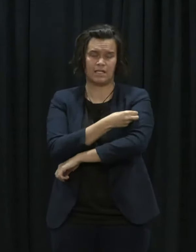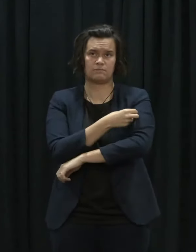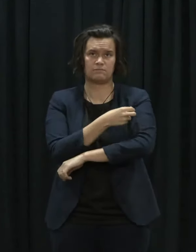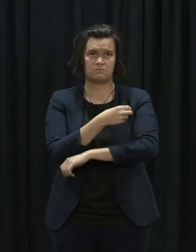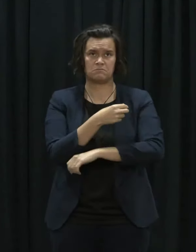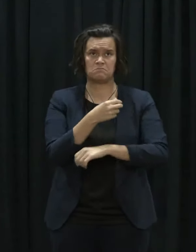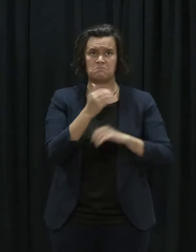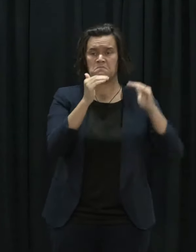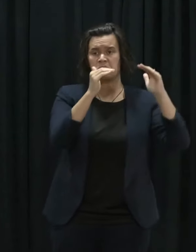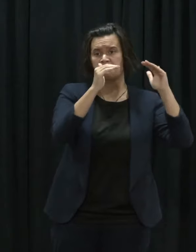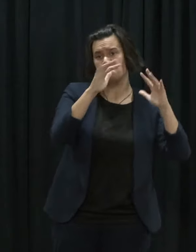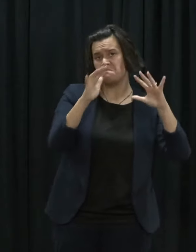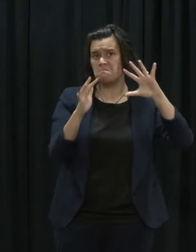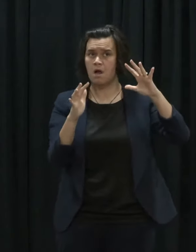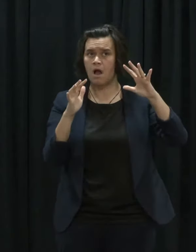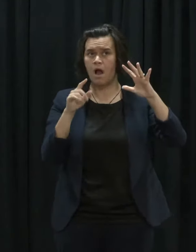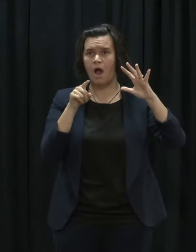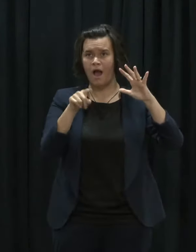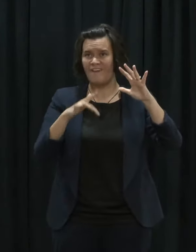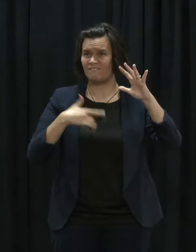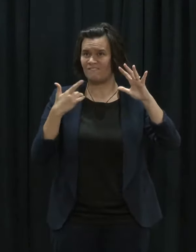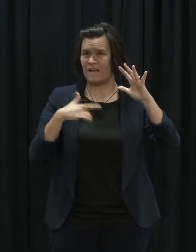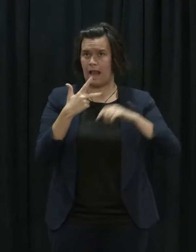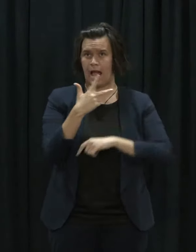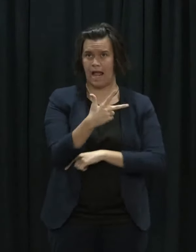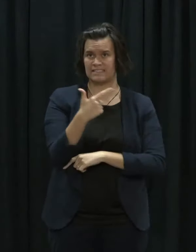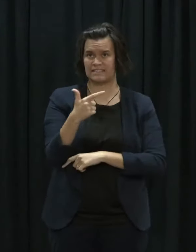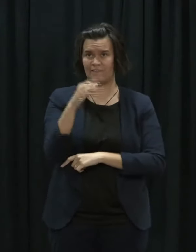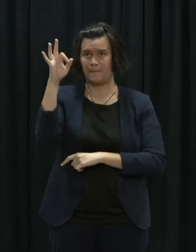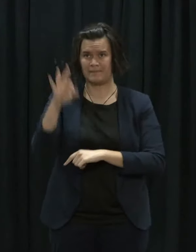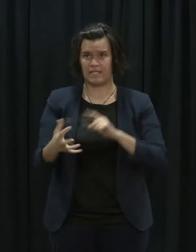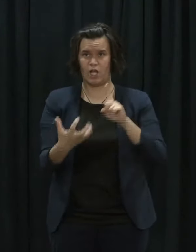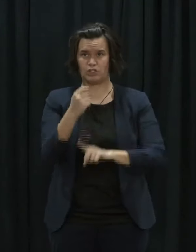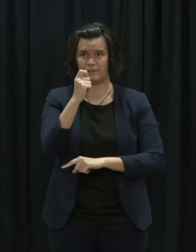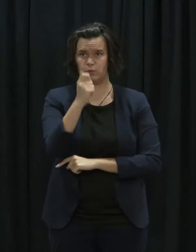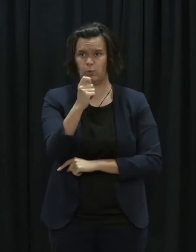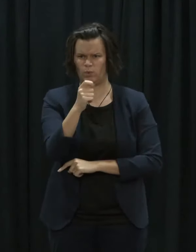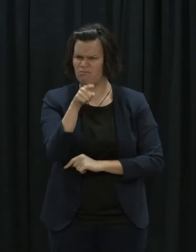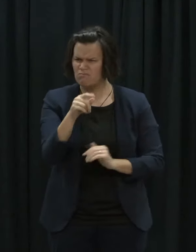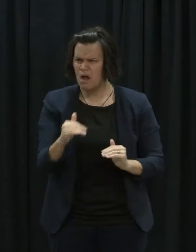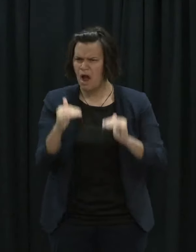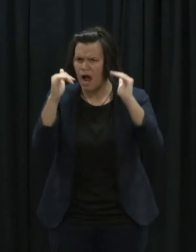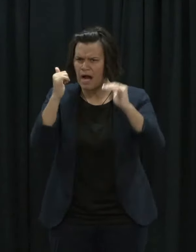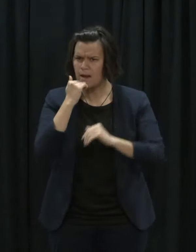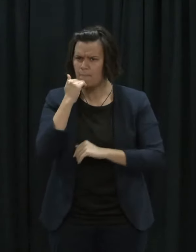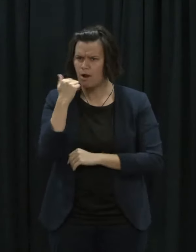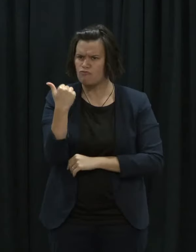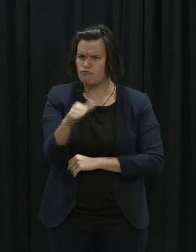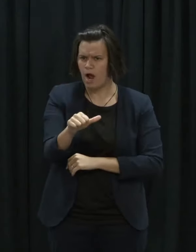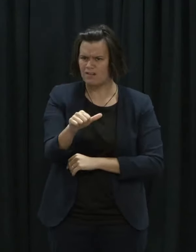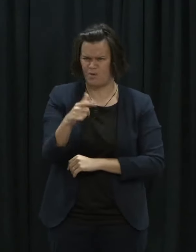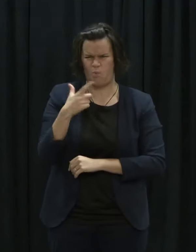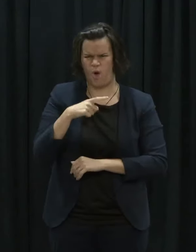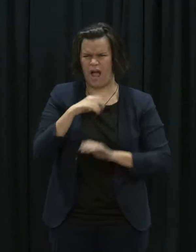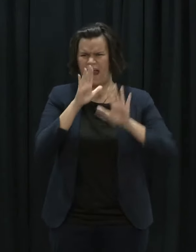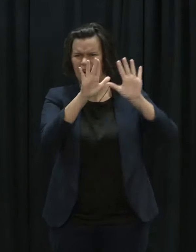With Northland, 81% are vaccinated and 87% have had their first vaccinated so that